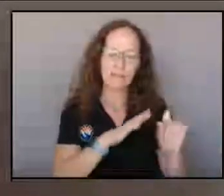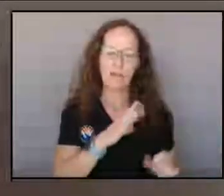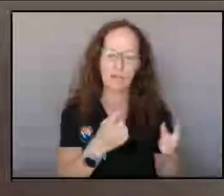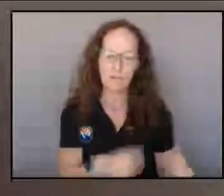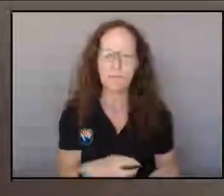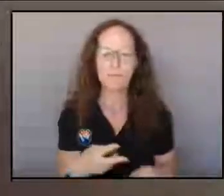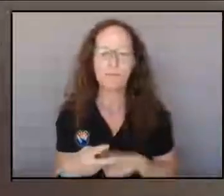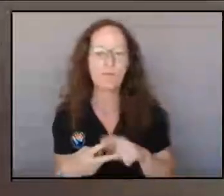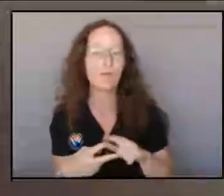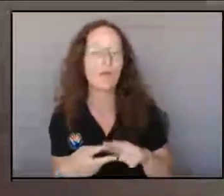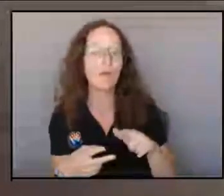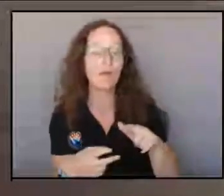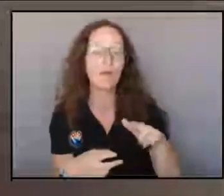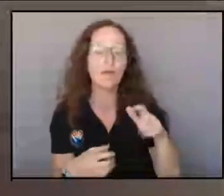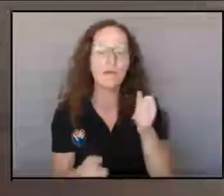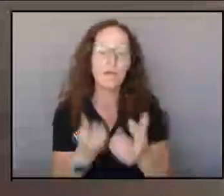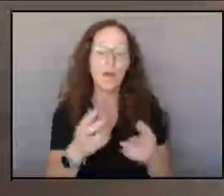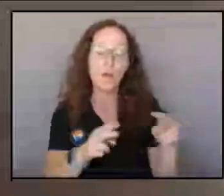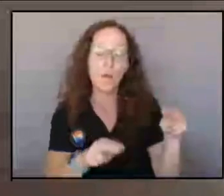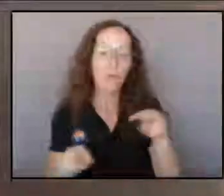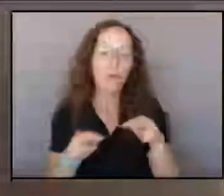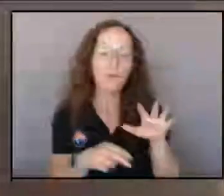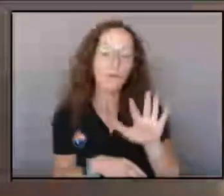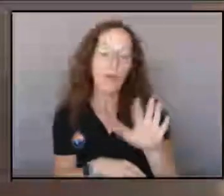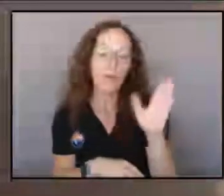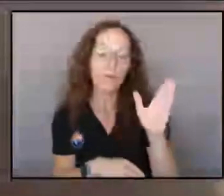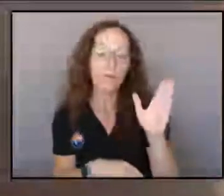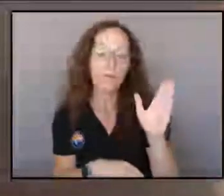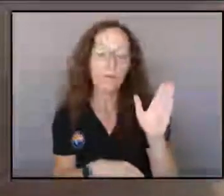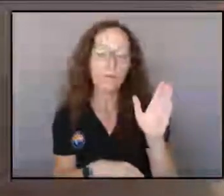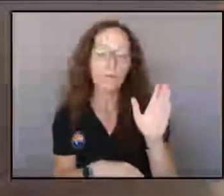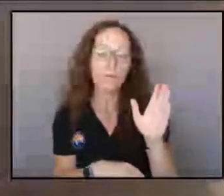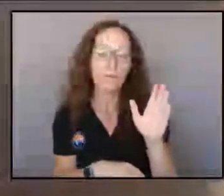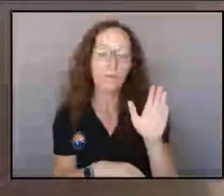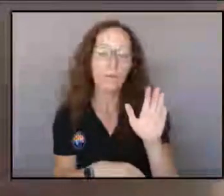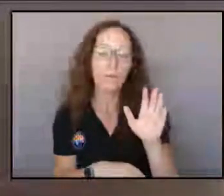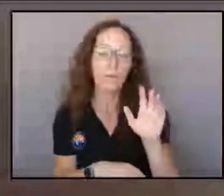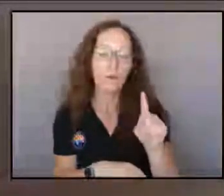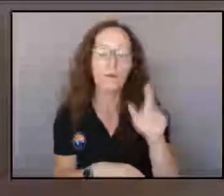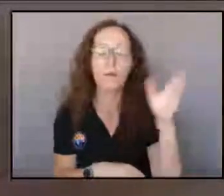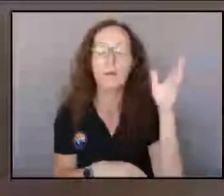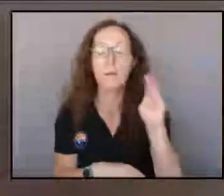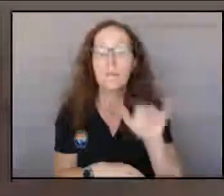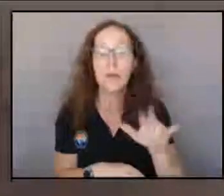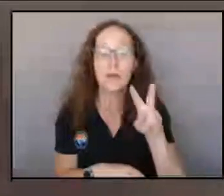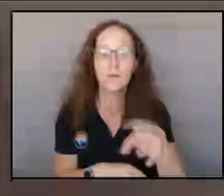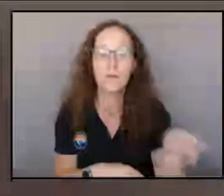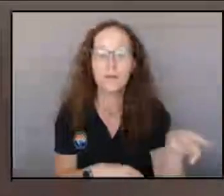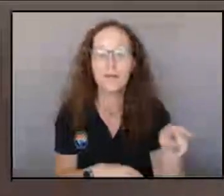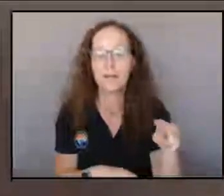CANYON INCIDENT. WHAT YOU'RE LOOKING AT IS OFF THE 121 ROAD, THE EAST